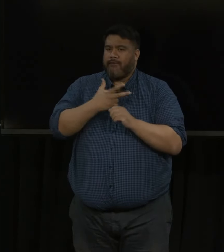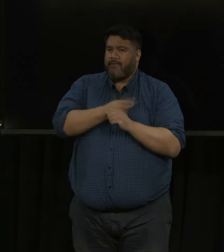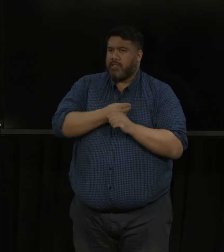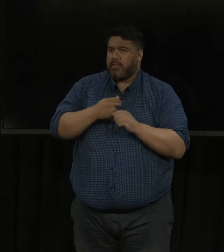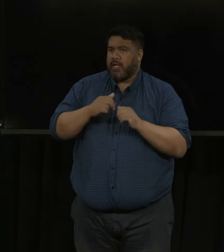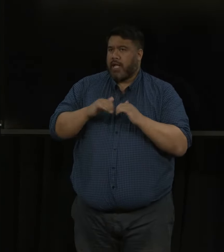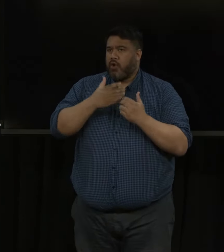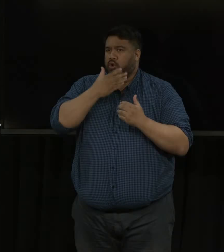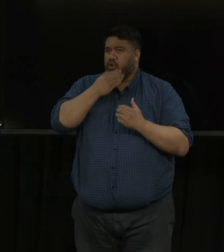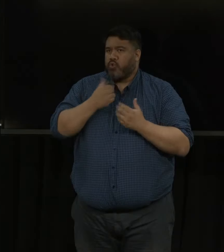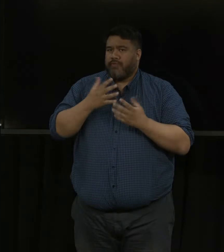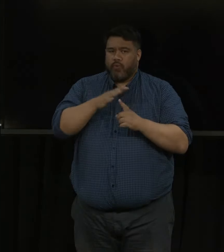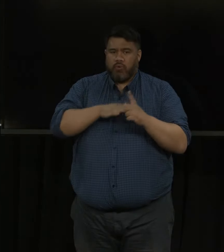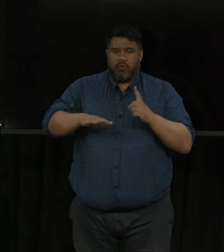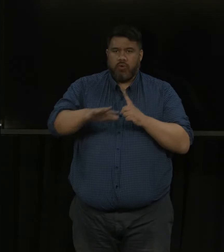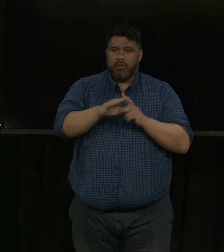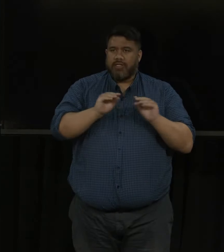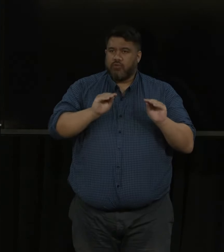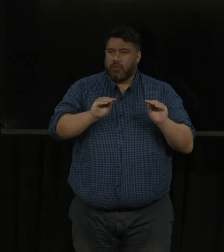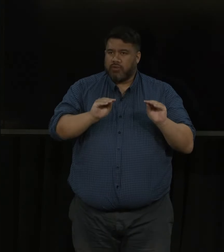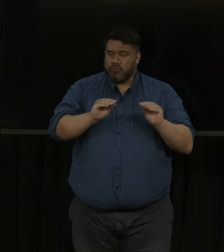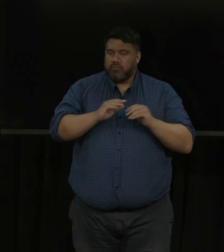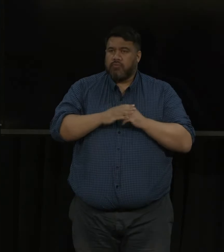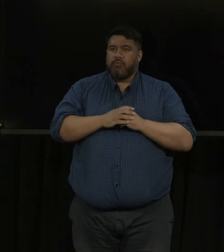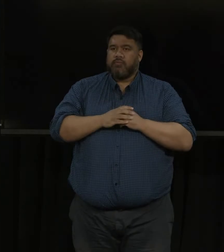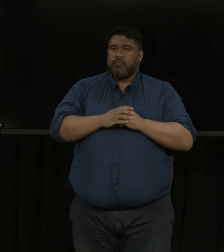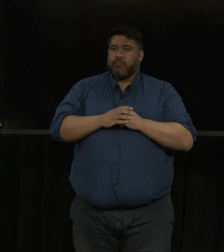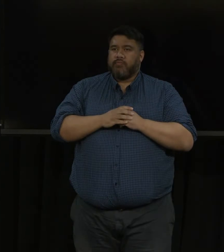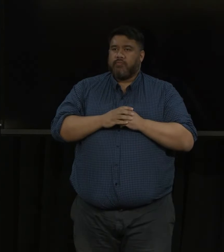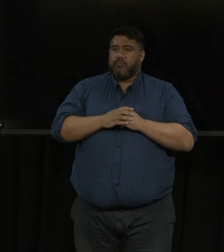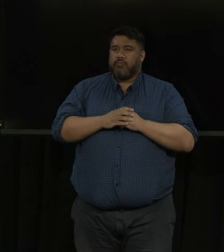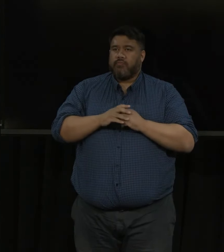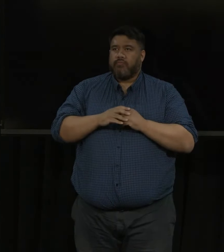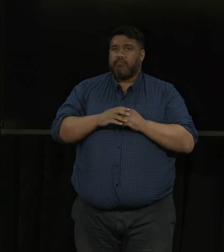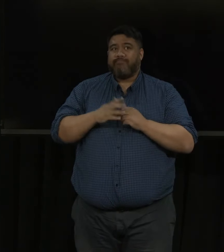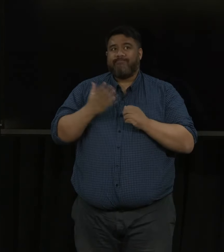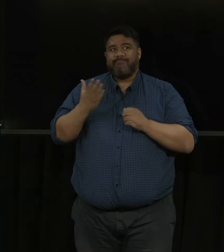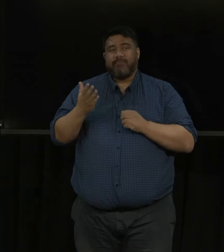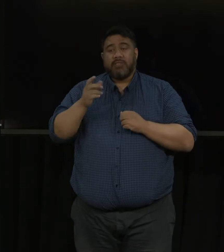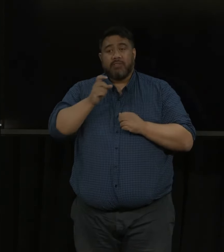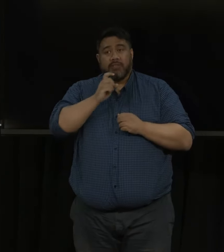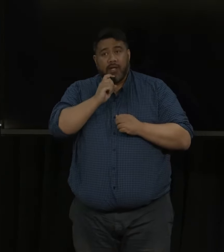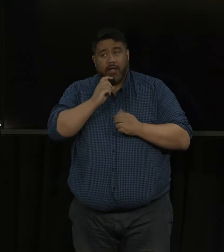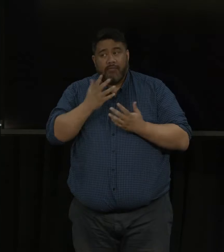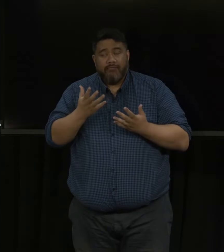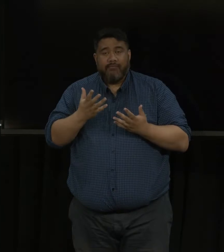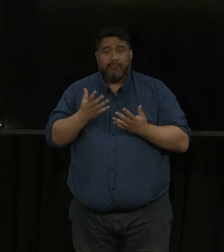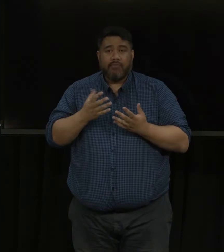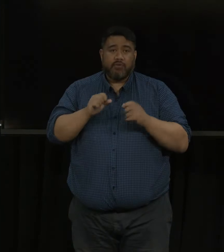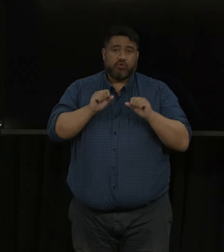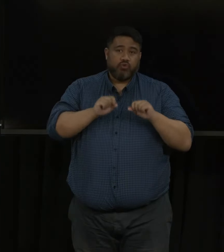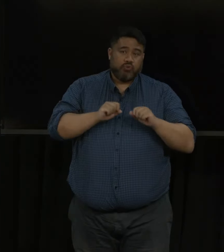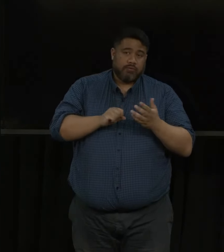education is looking at a suite of tools available to us in how vaccinations are used in an